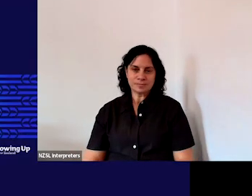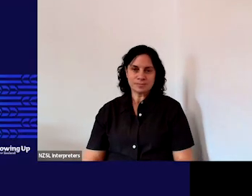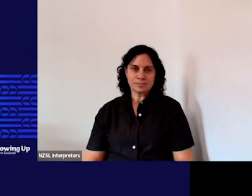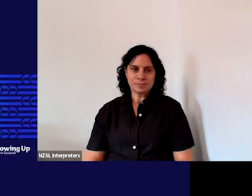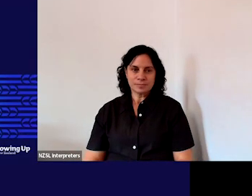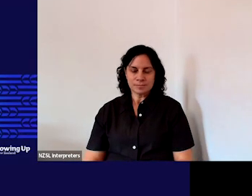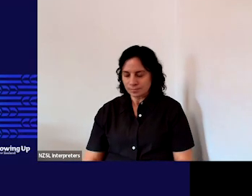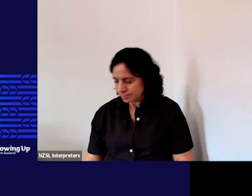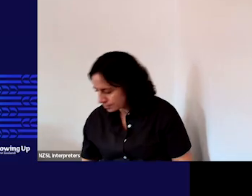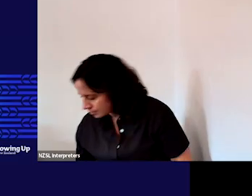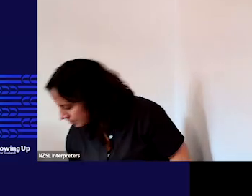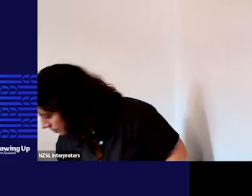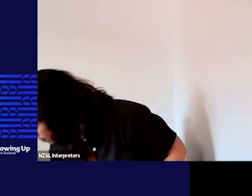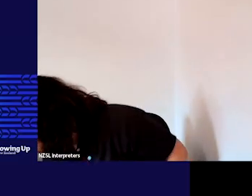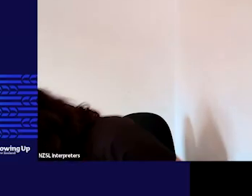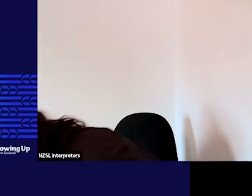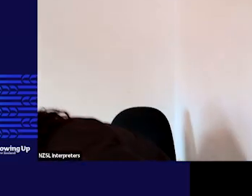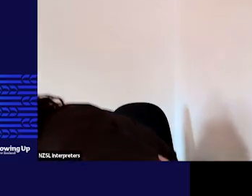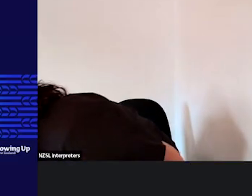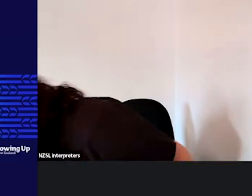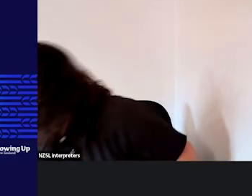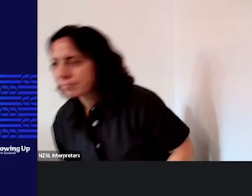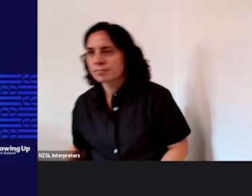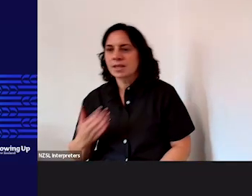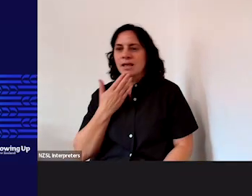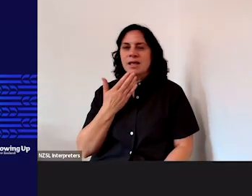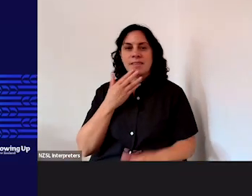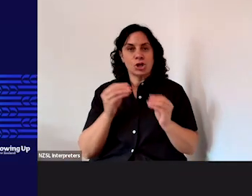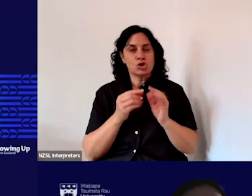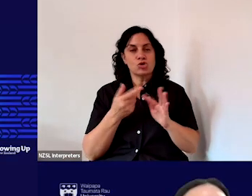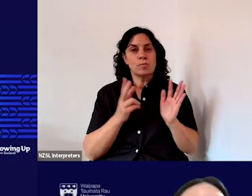Kia ora Ben, thank you, Ben and Rebecca for your great presentation.